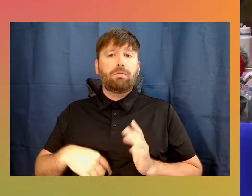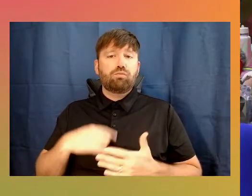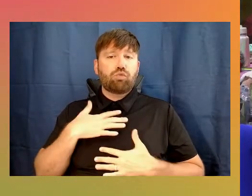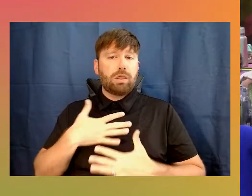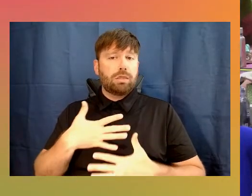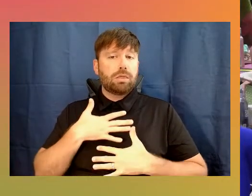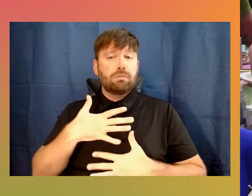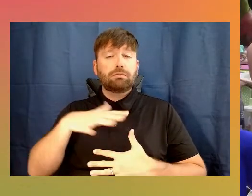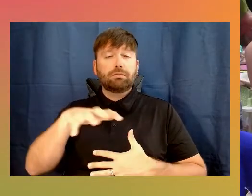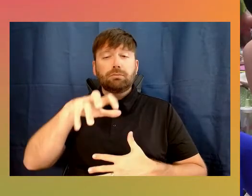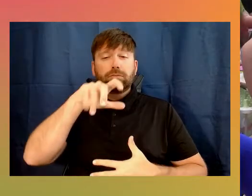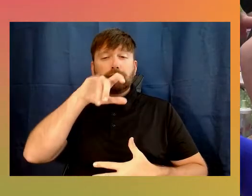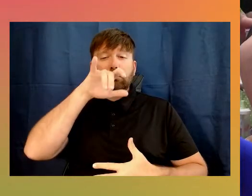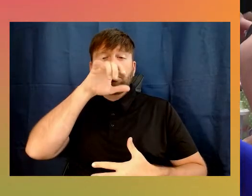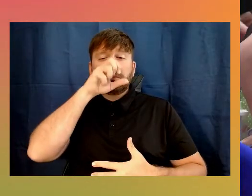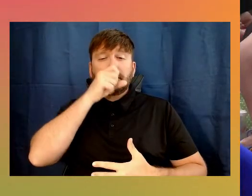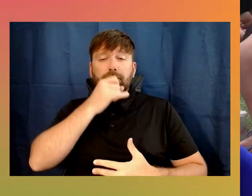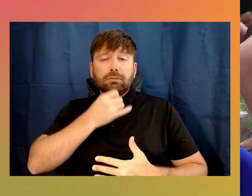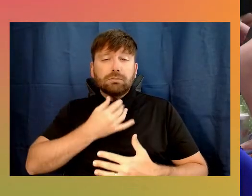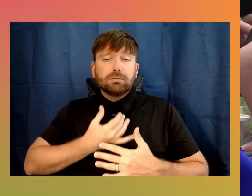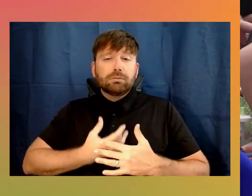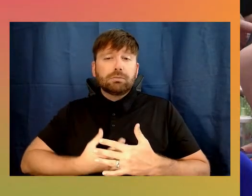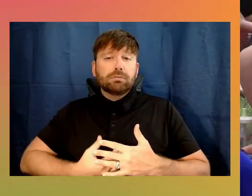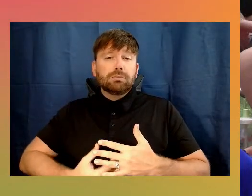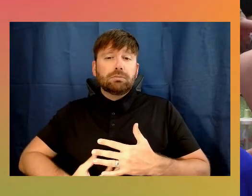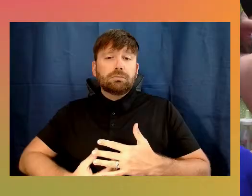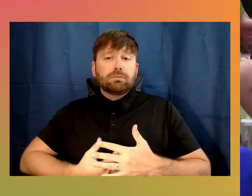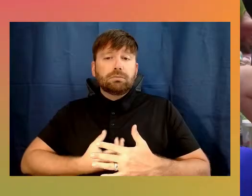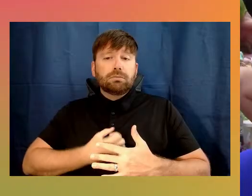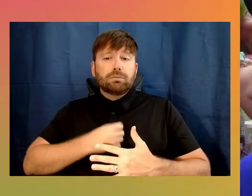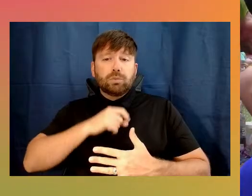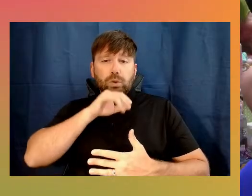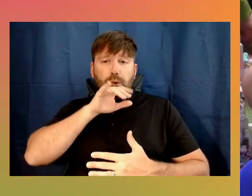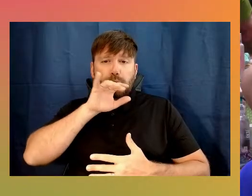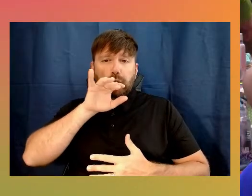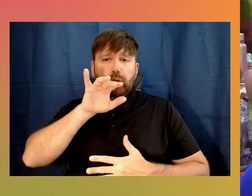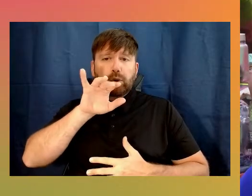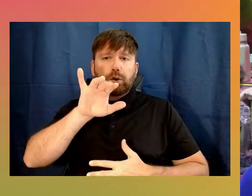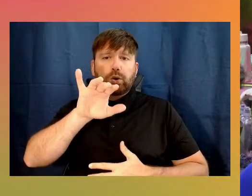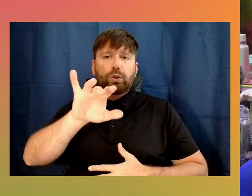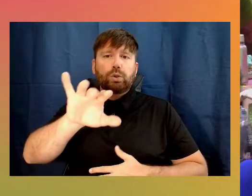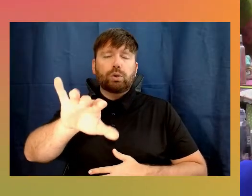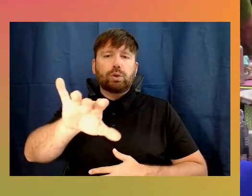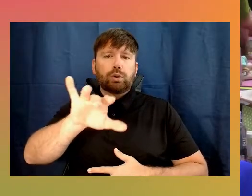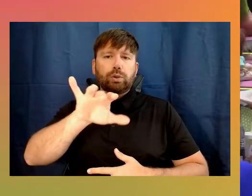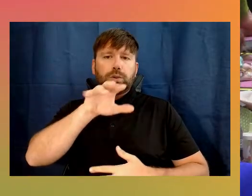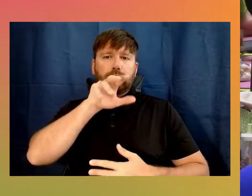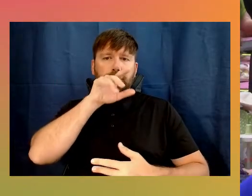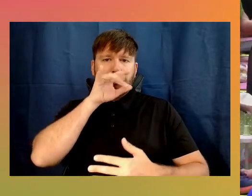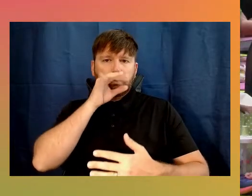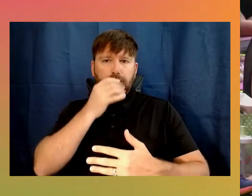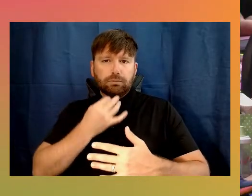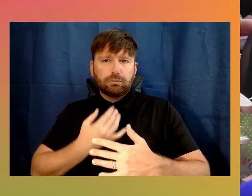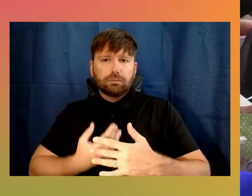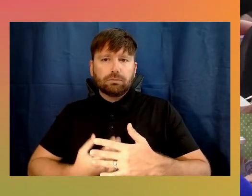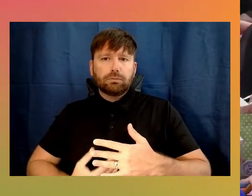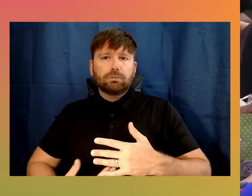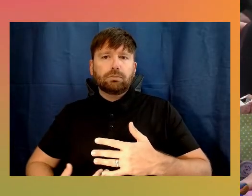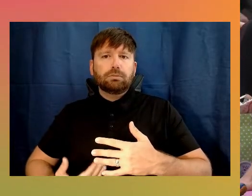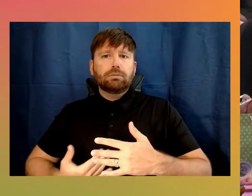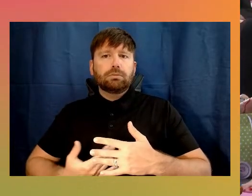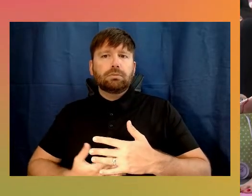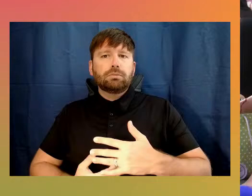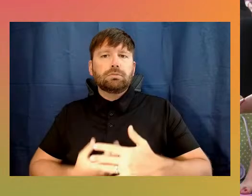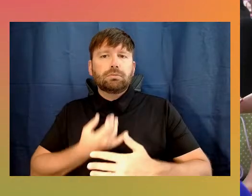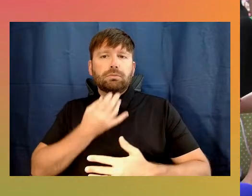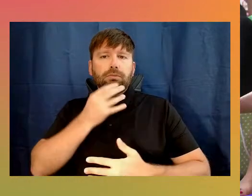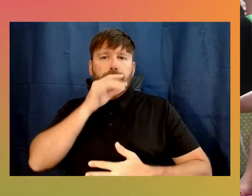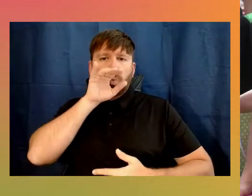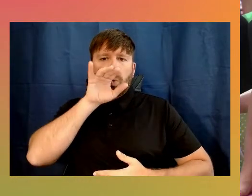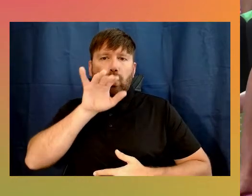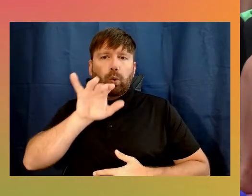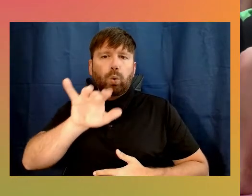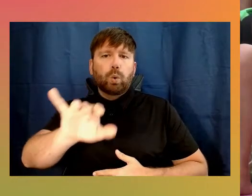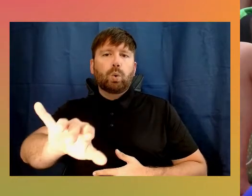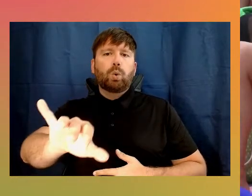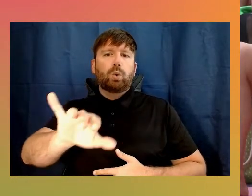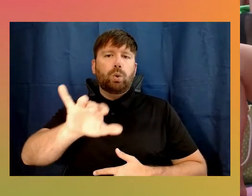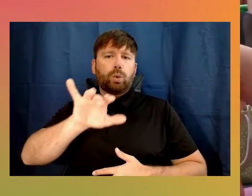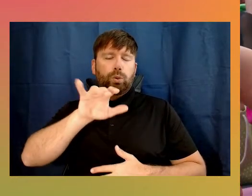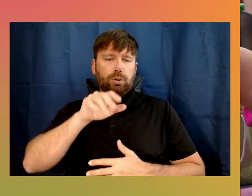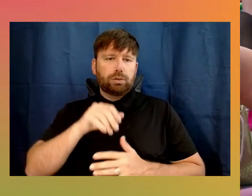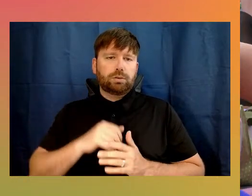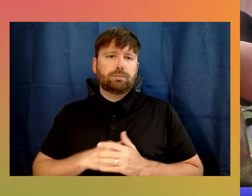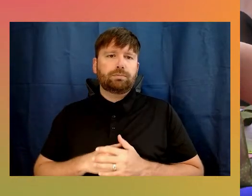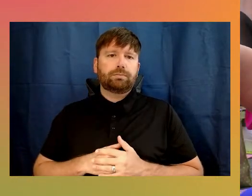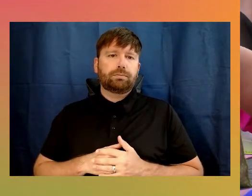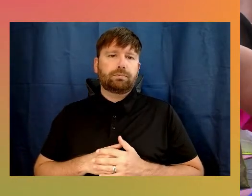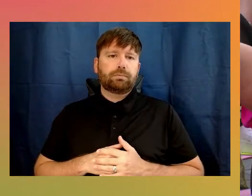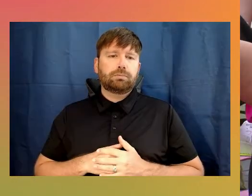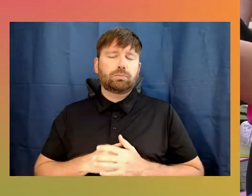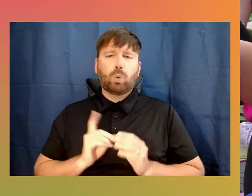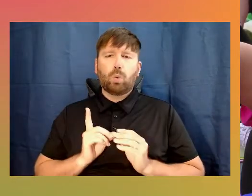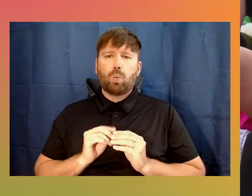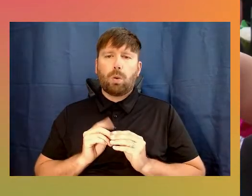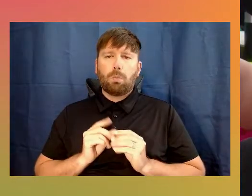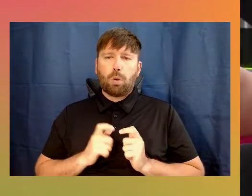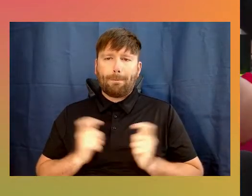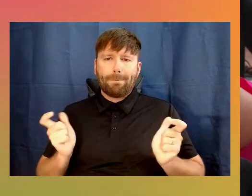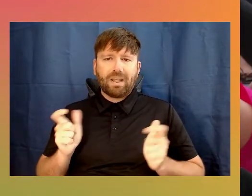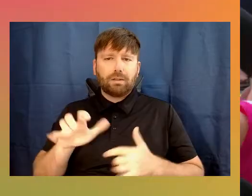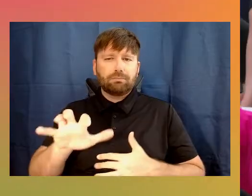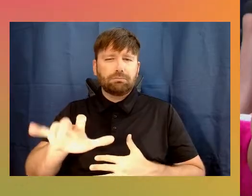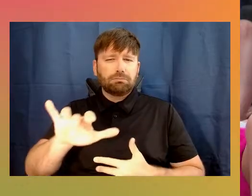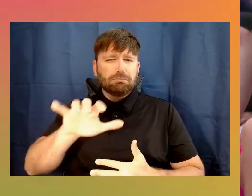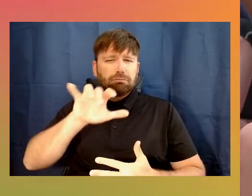AND REALLY FULL, DEEP BELLY